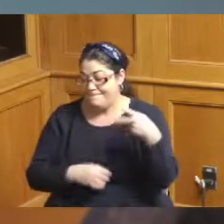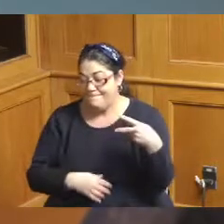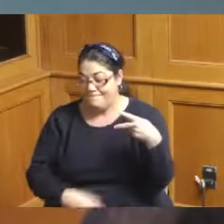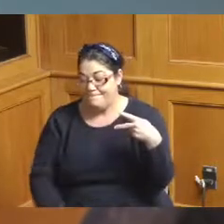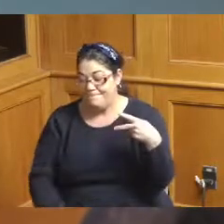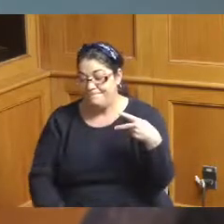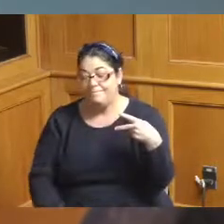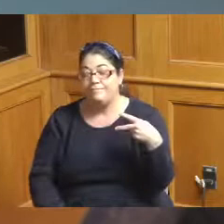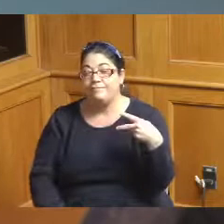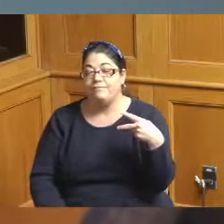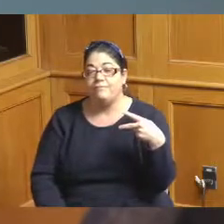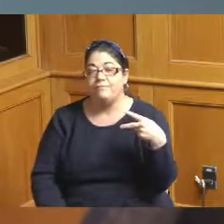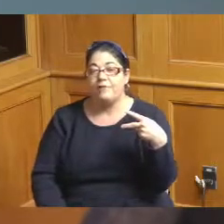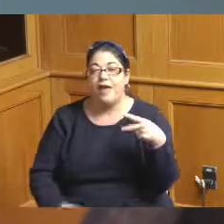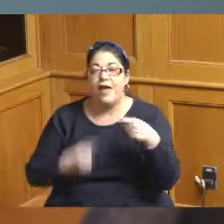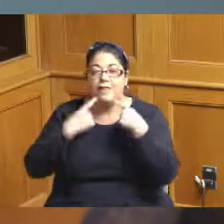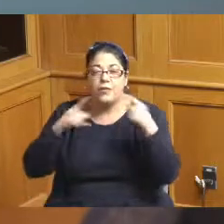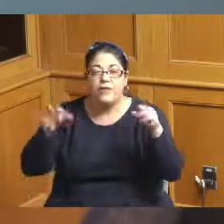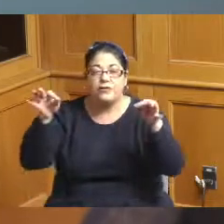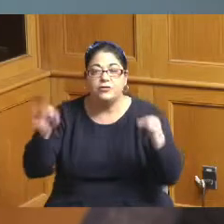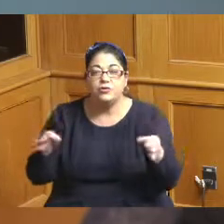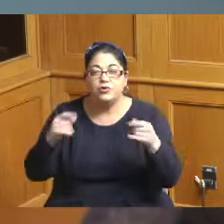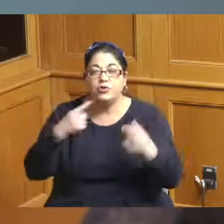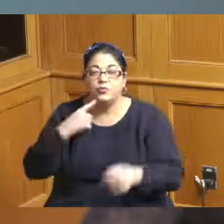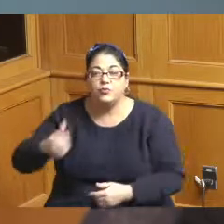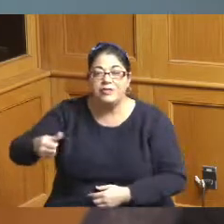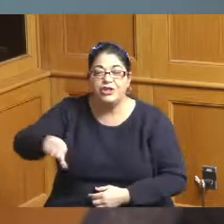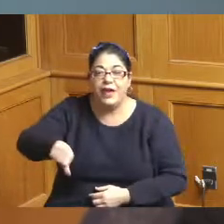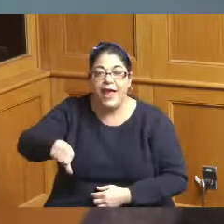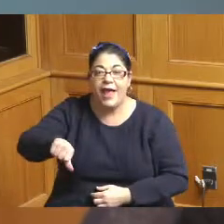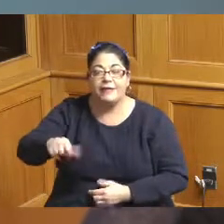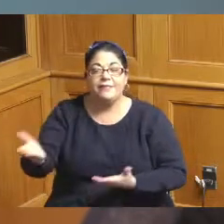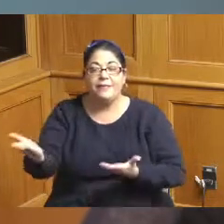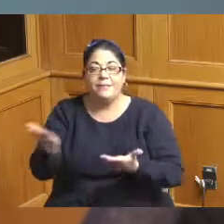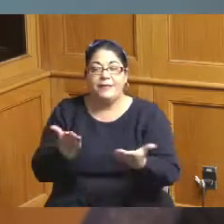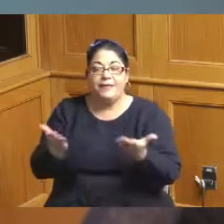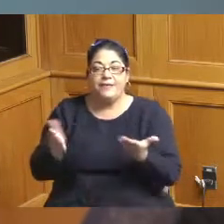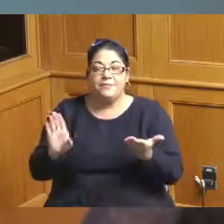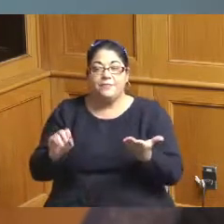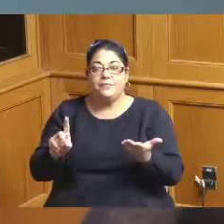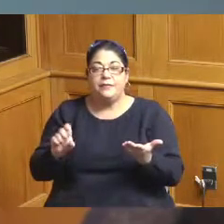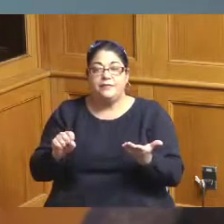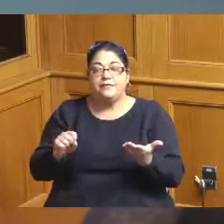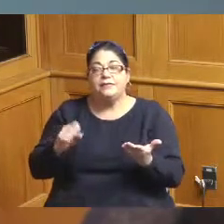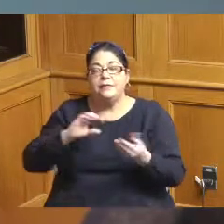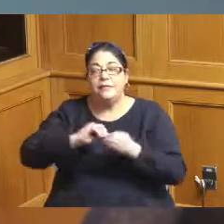it's a resolution to reject bids received for Findlay Market garage bid package number three